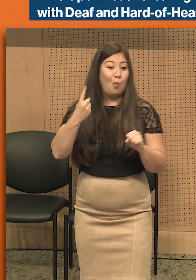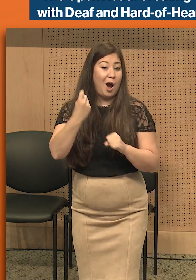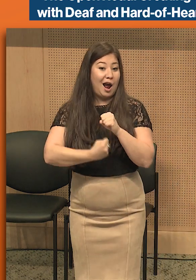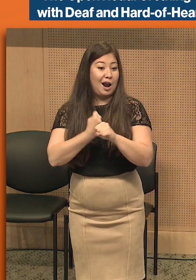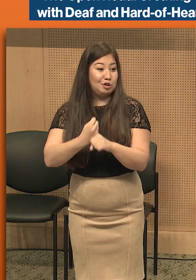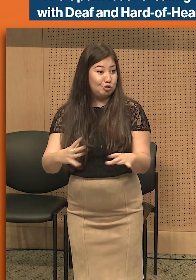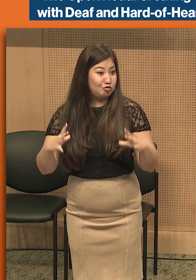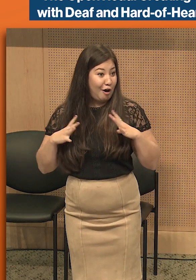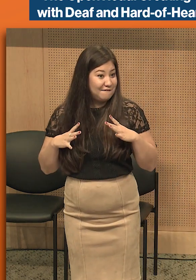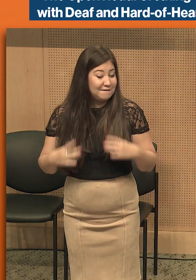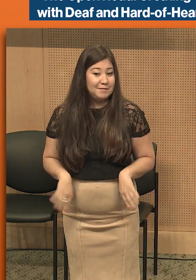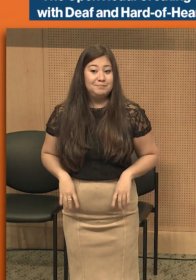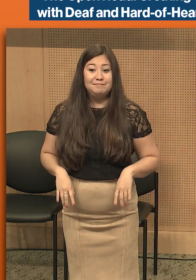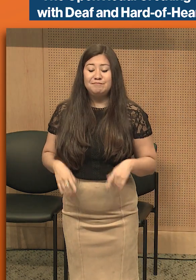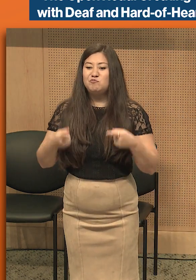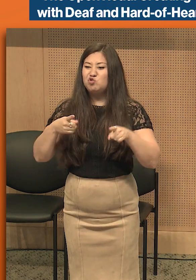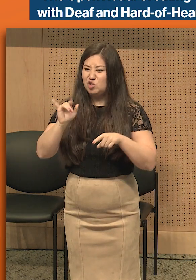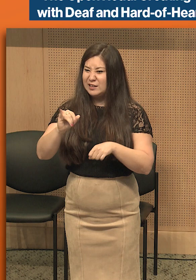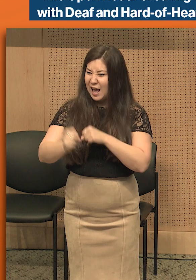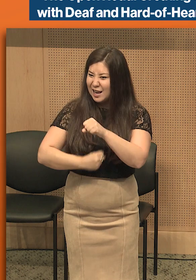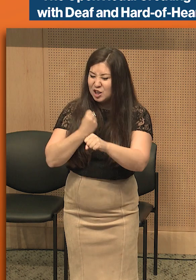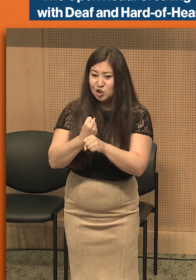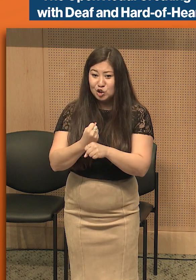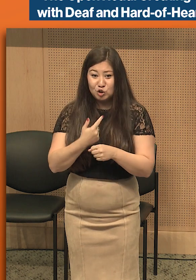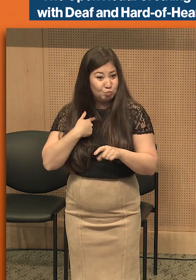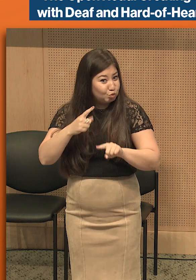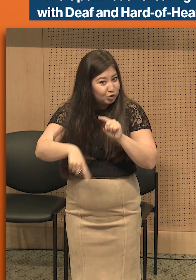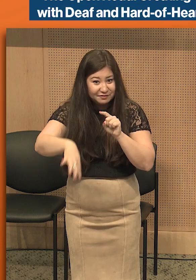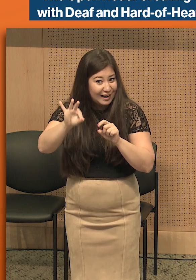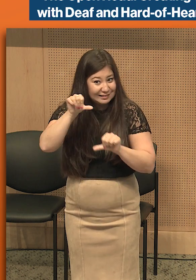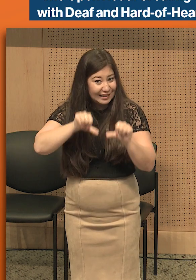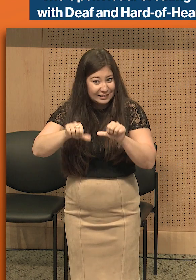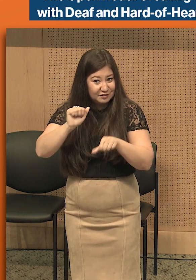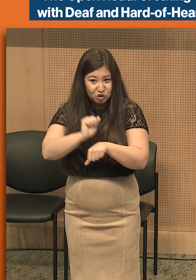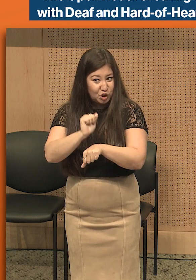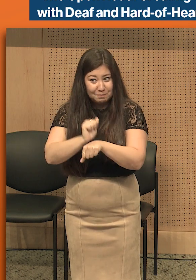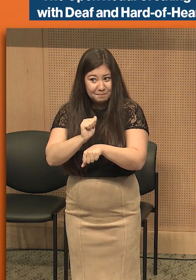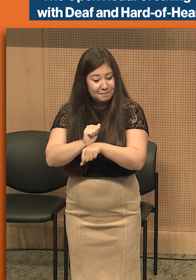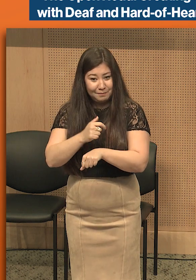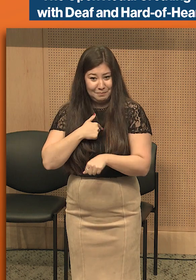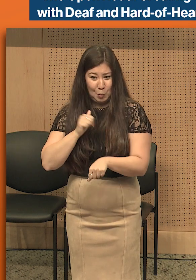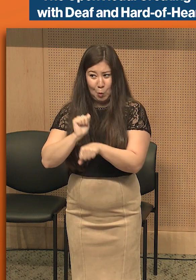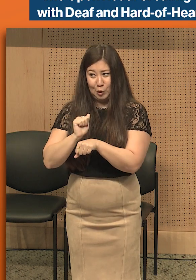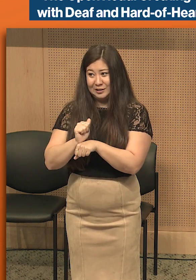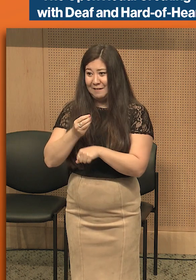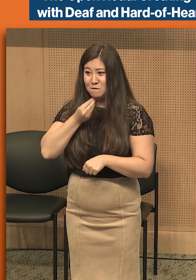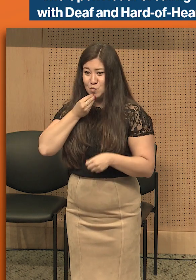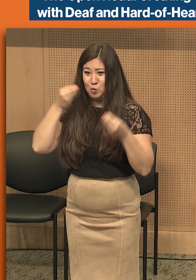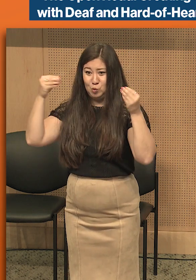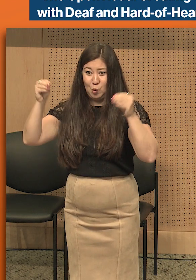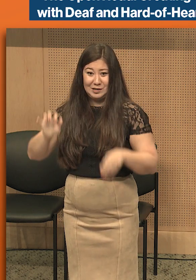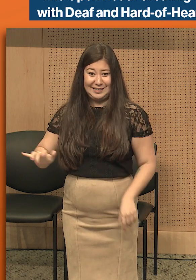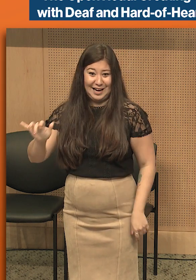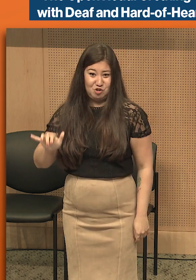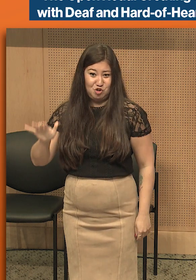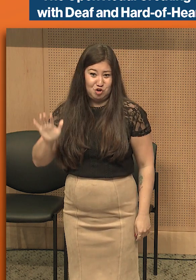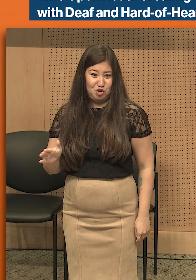So, I took a year off. And during that year, I worked at a grocery store